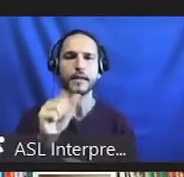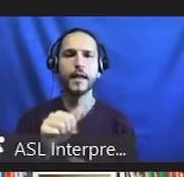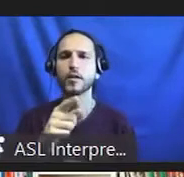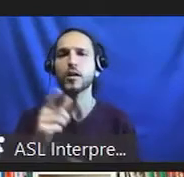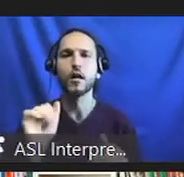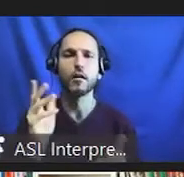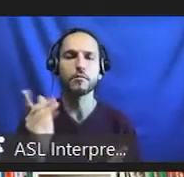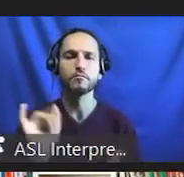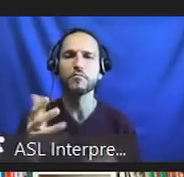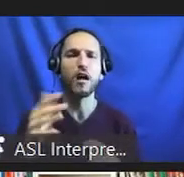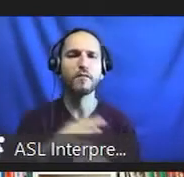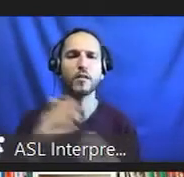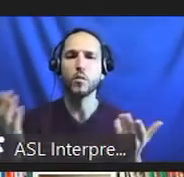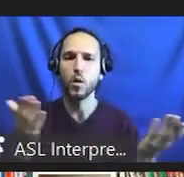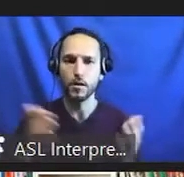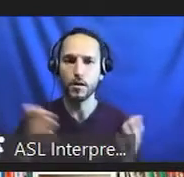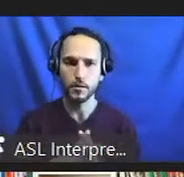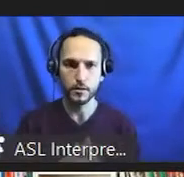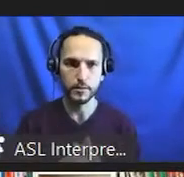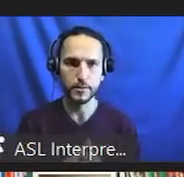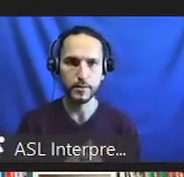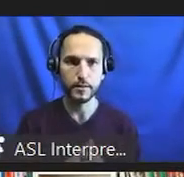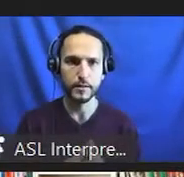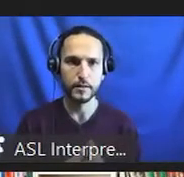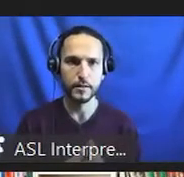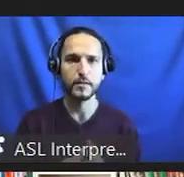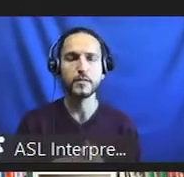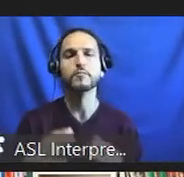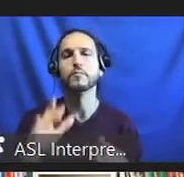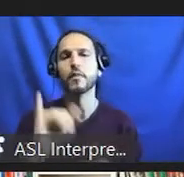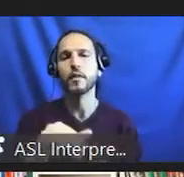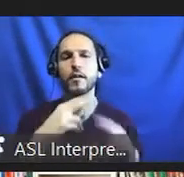It prohibits disability discrimination